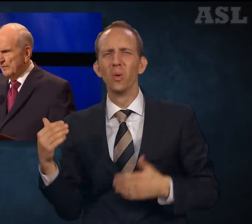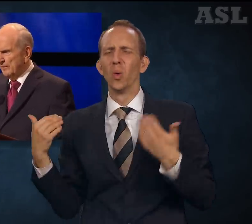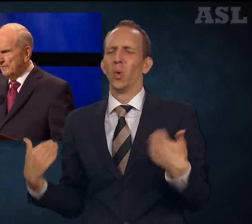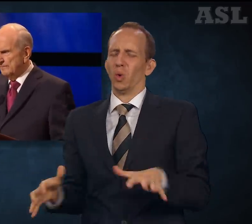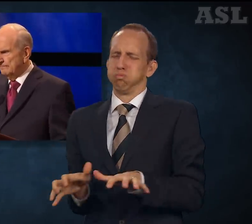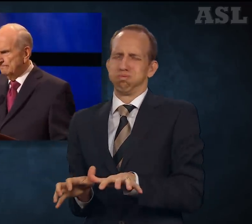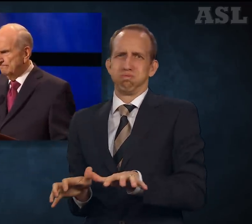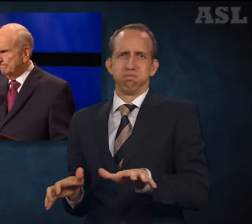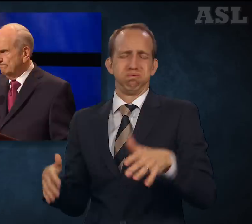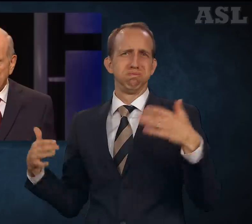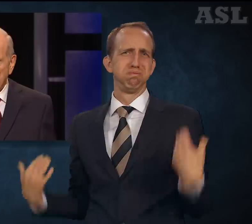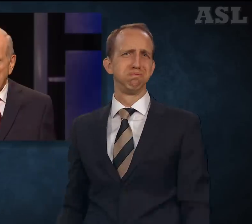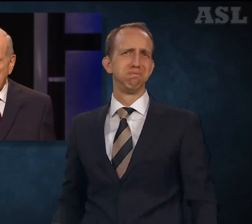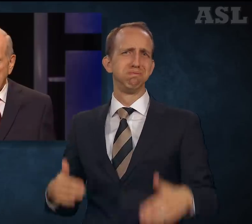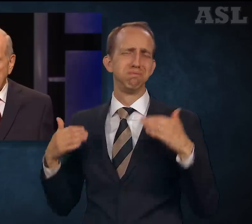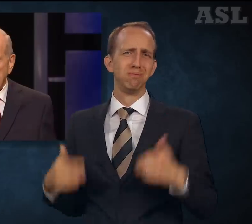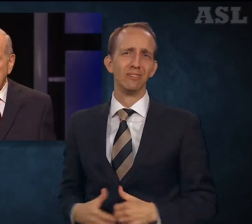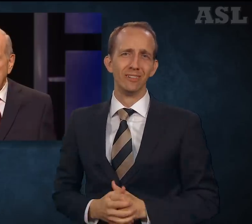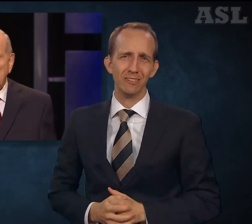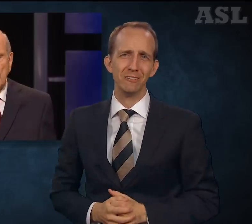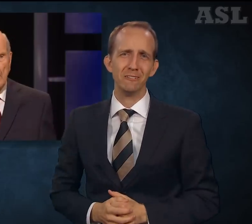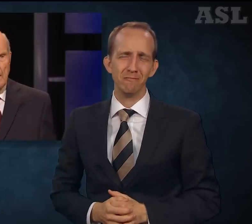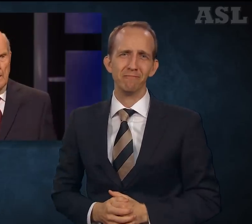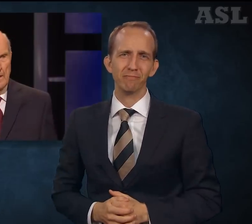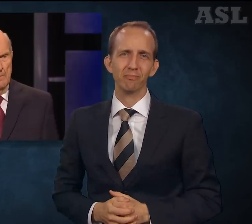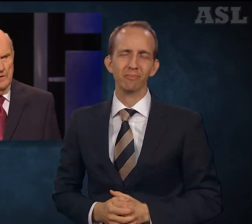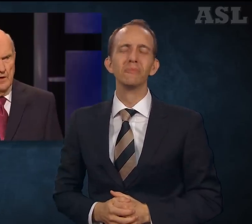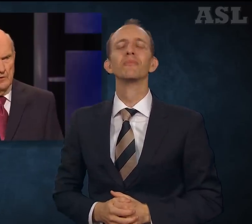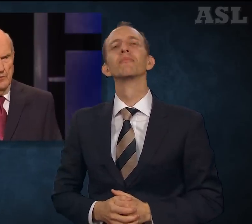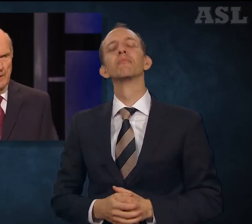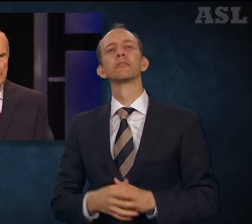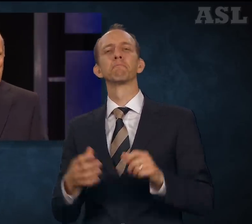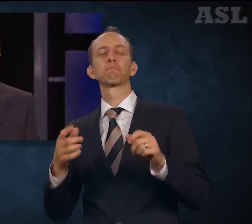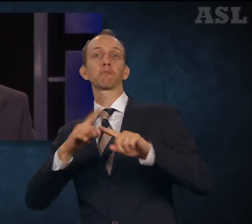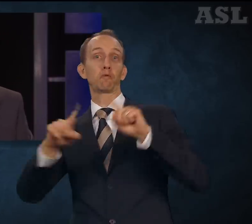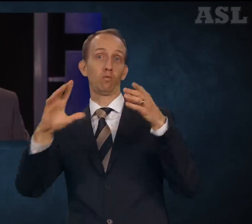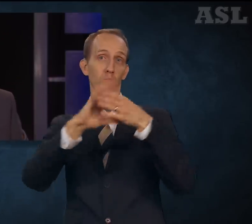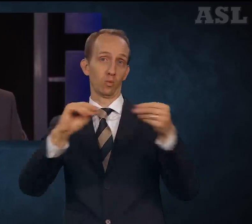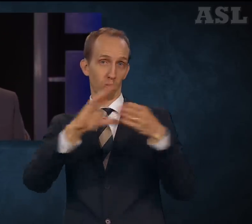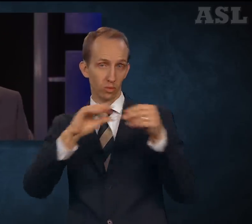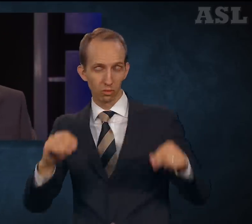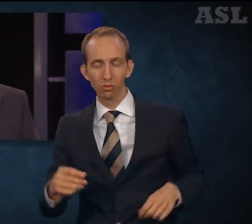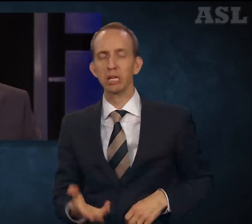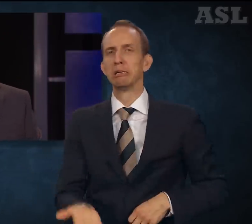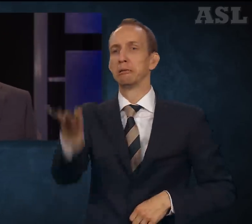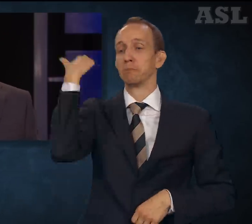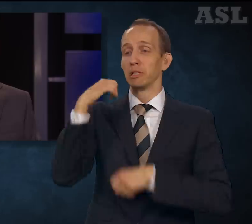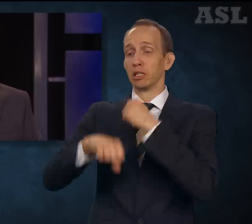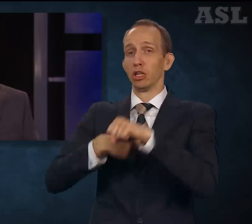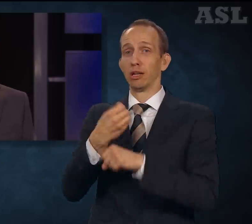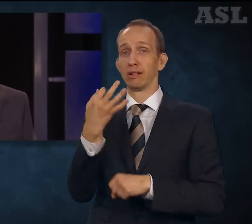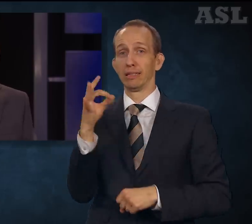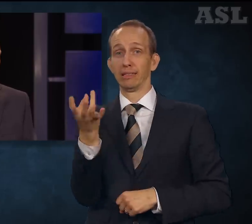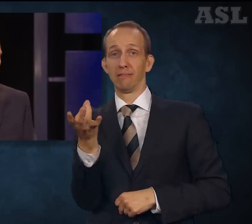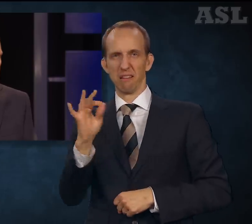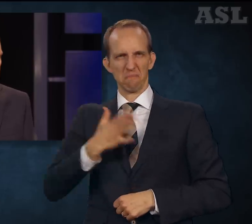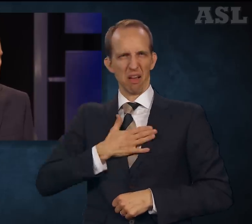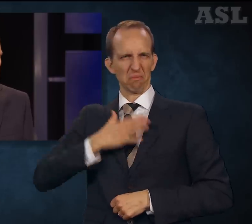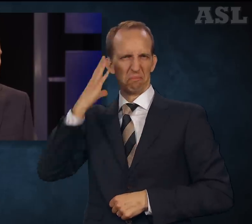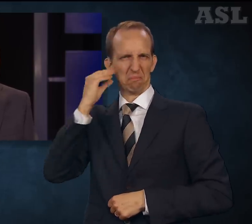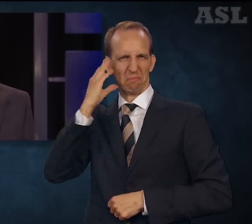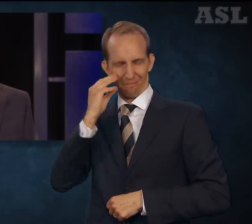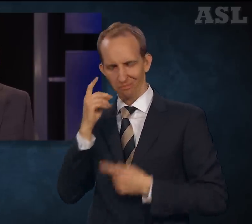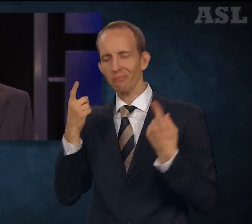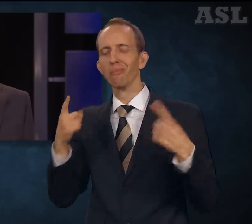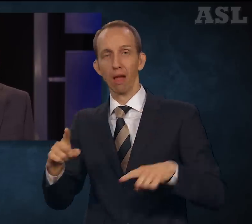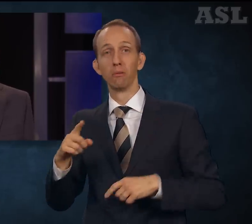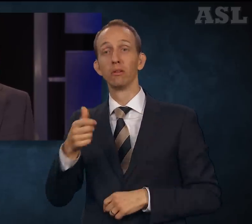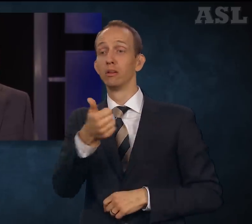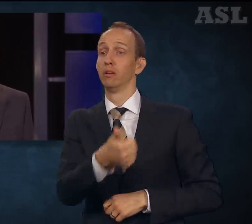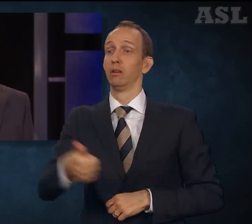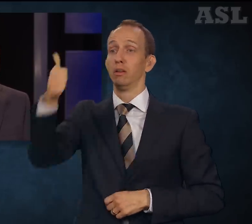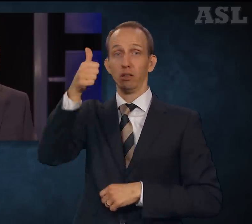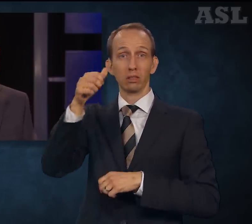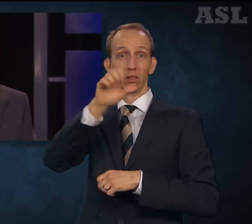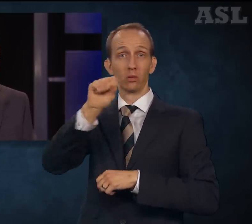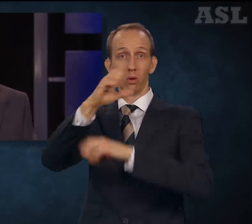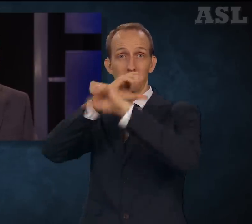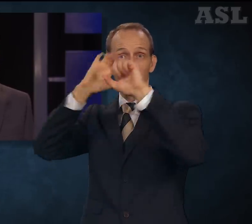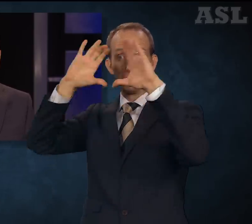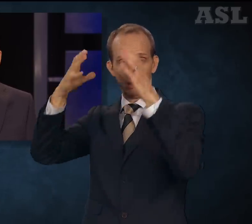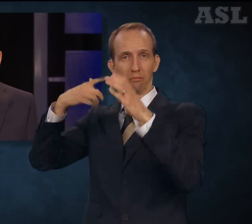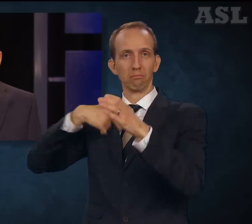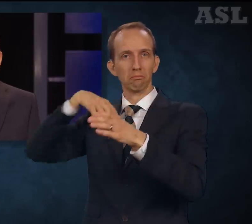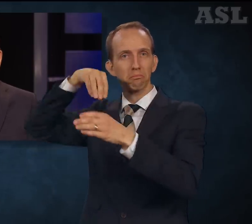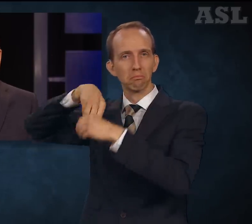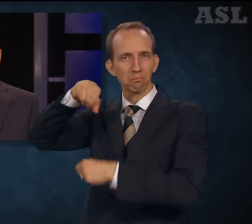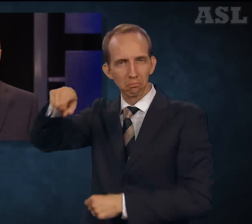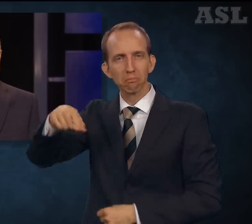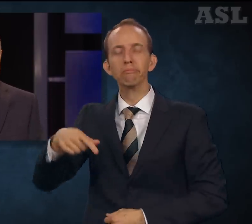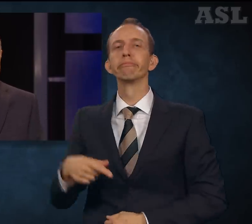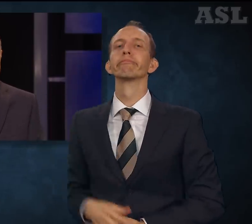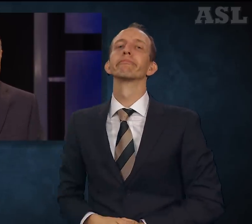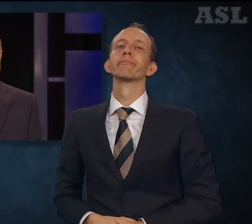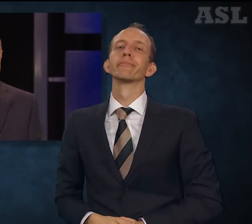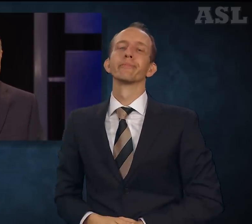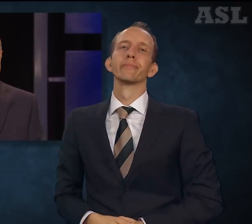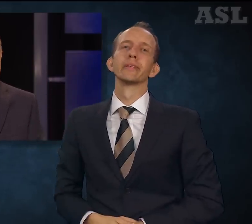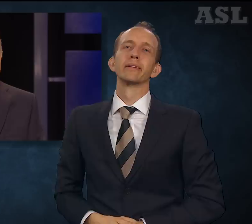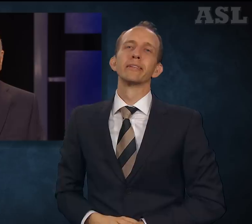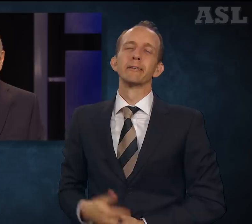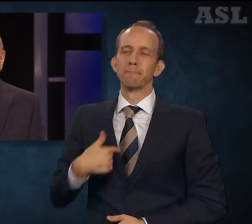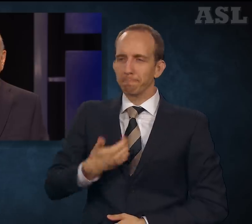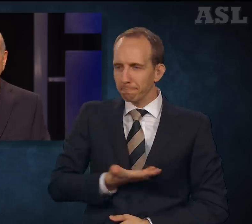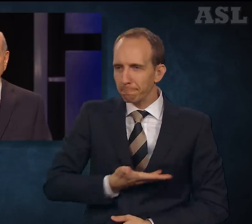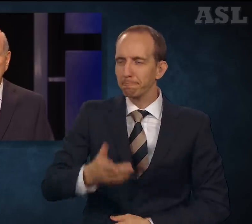IN SOUTH AMERICA.